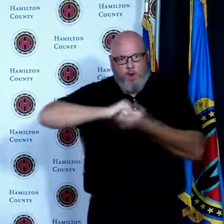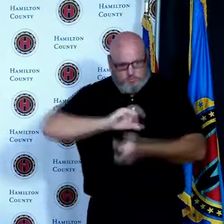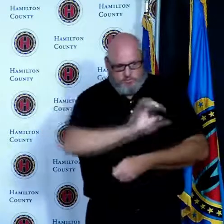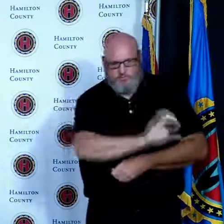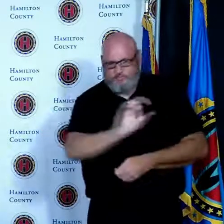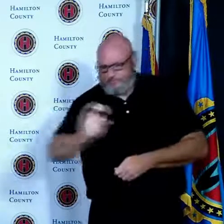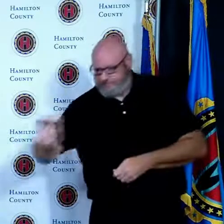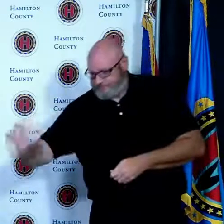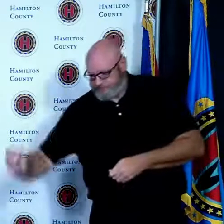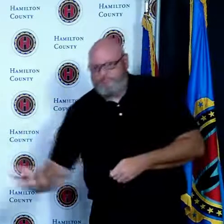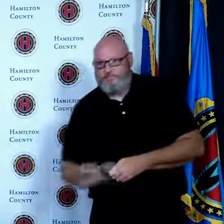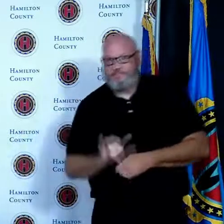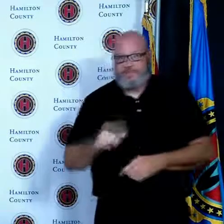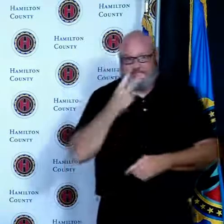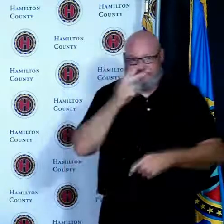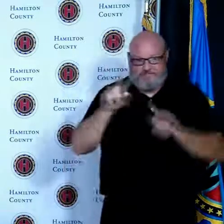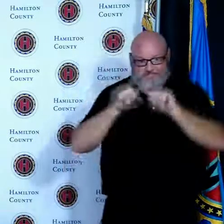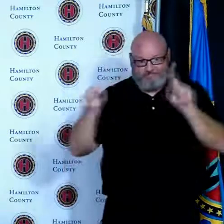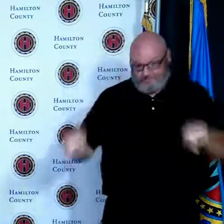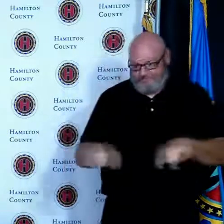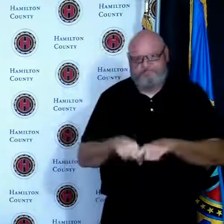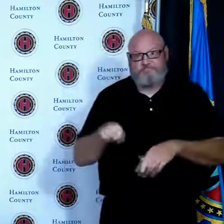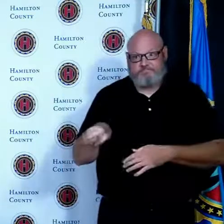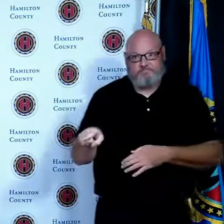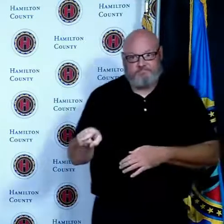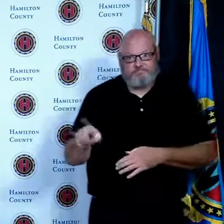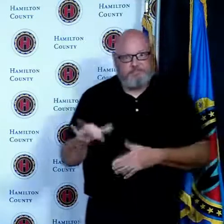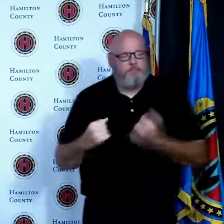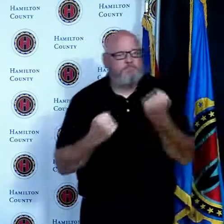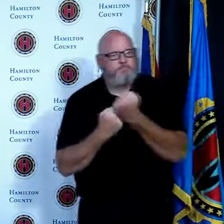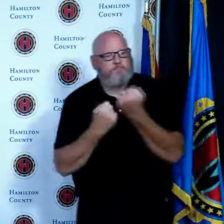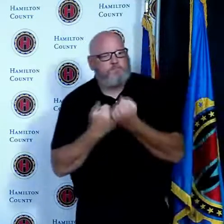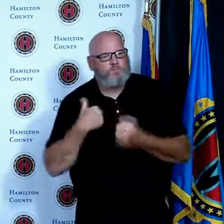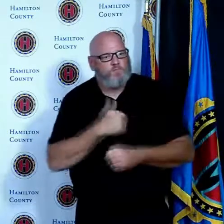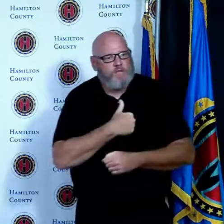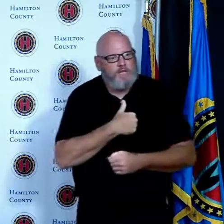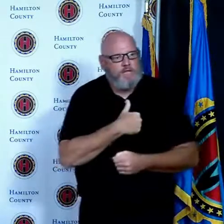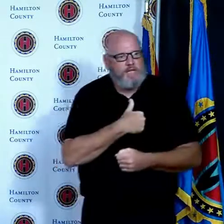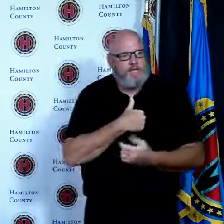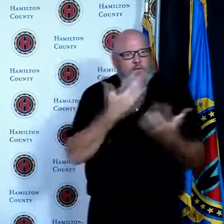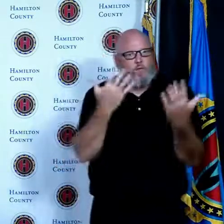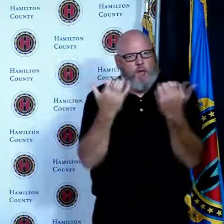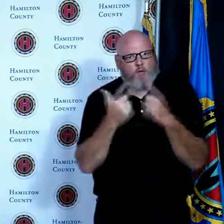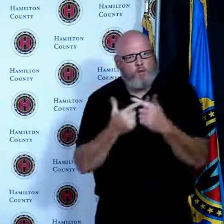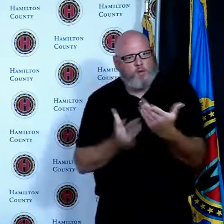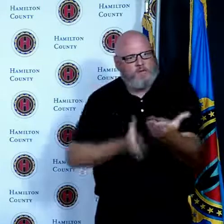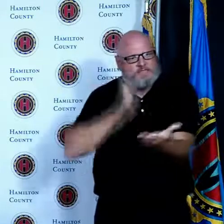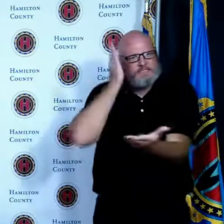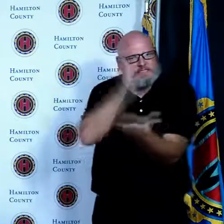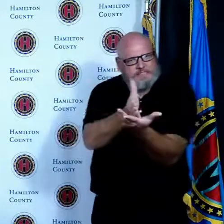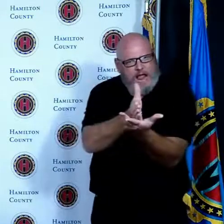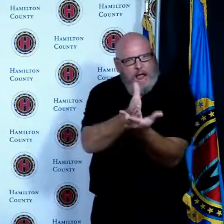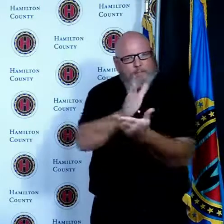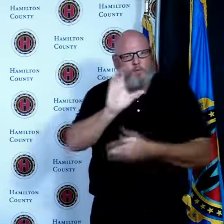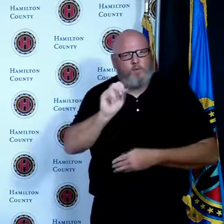so test and protect aims to help stop the spread of Covid-19 to better protect the health of all people in Hamilton County